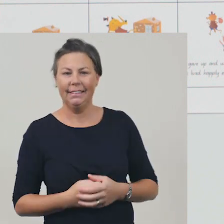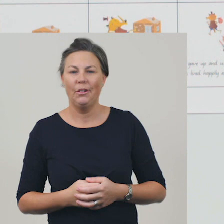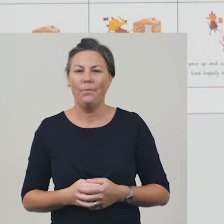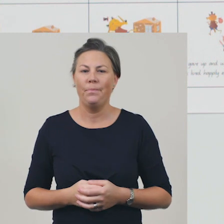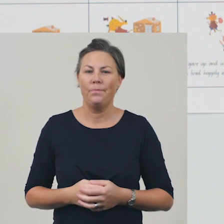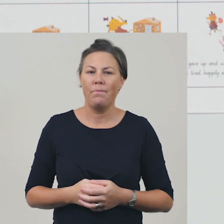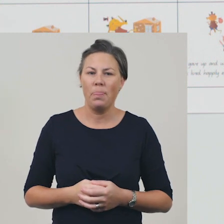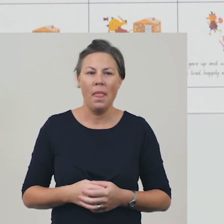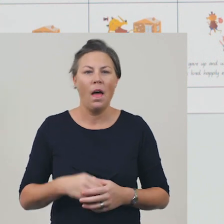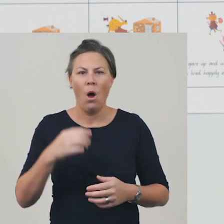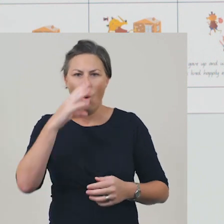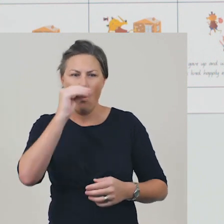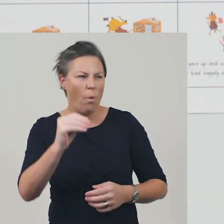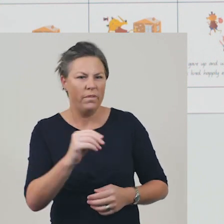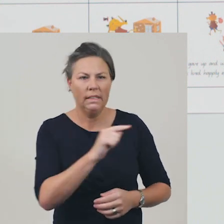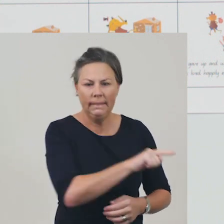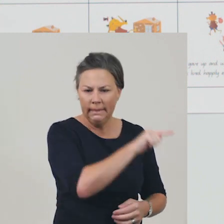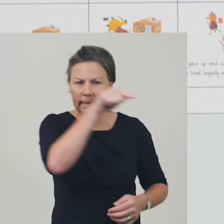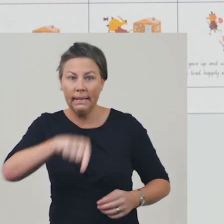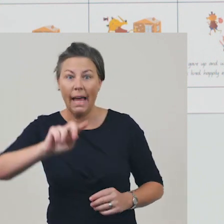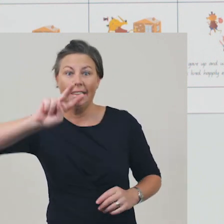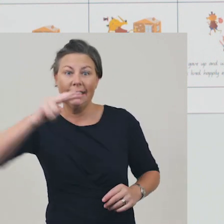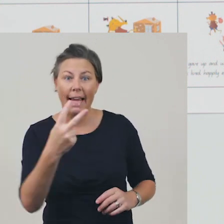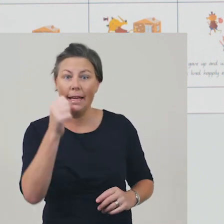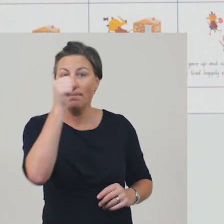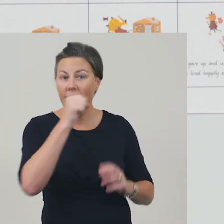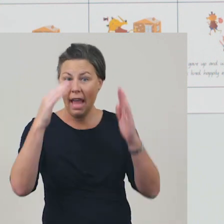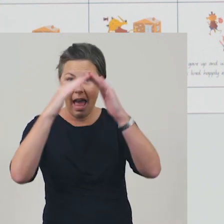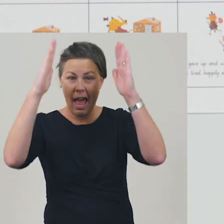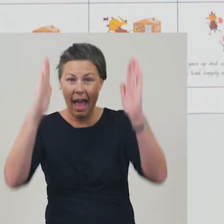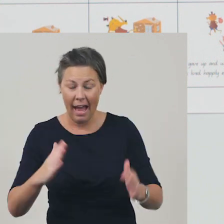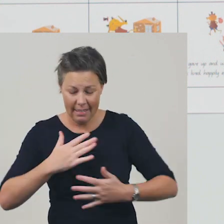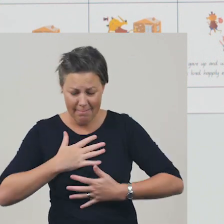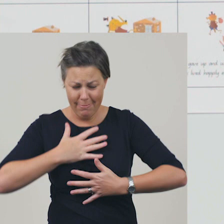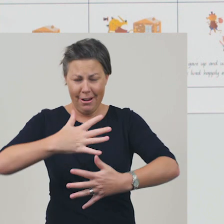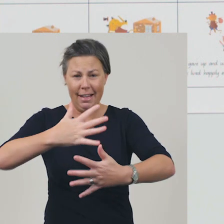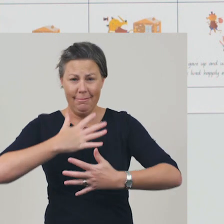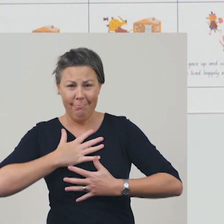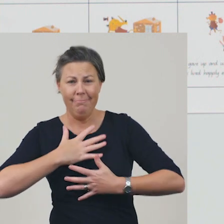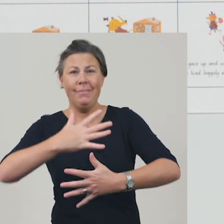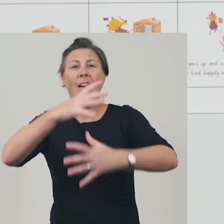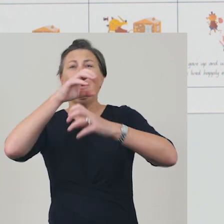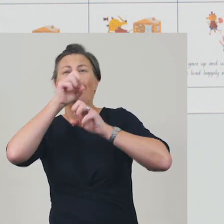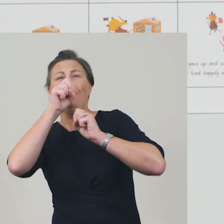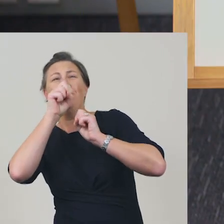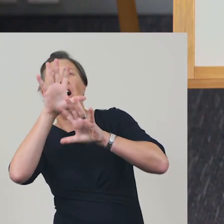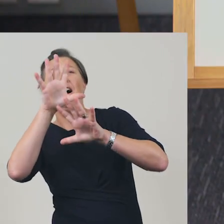He huffed and he puffed and he blew so hard that he blew the stick house down too.